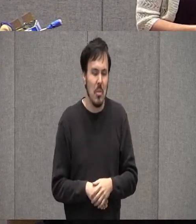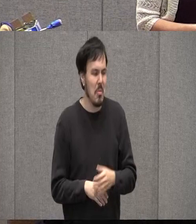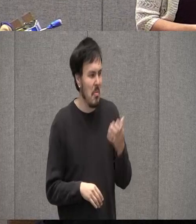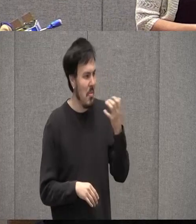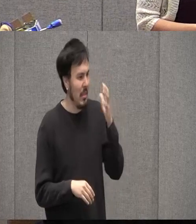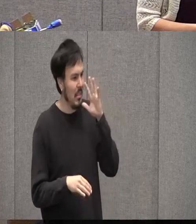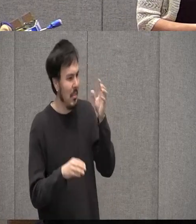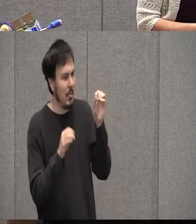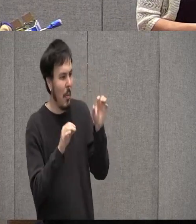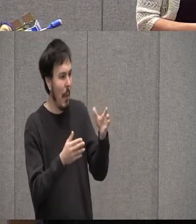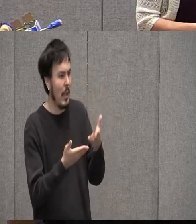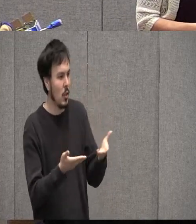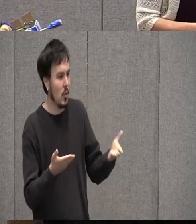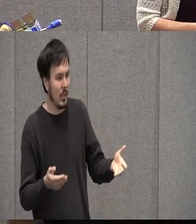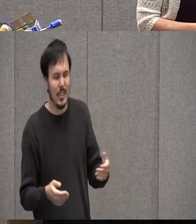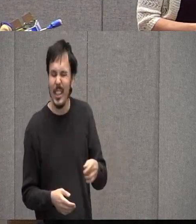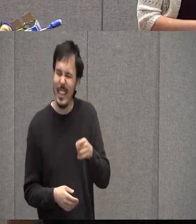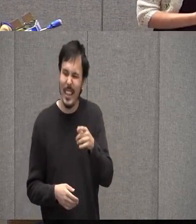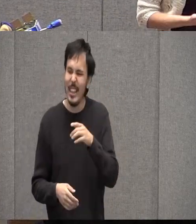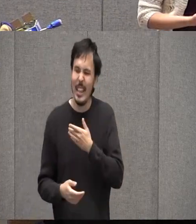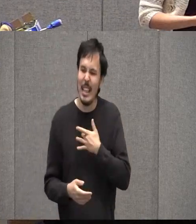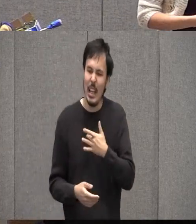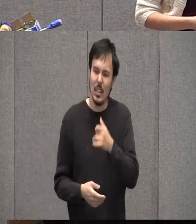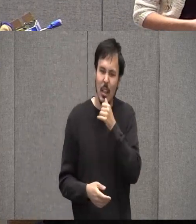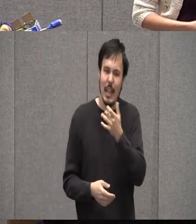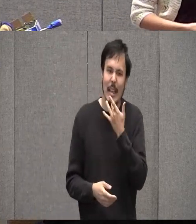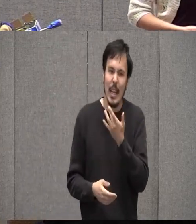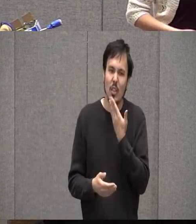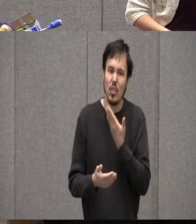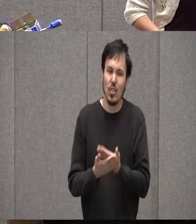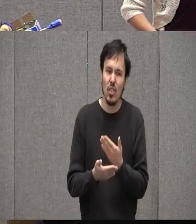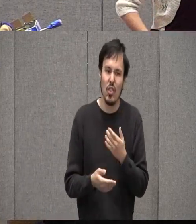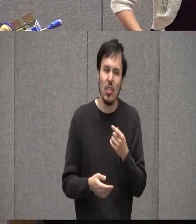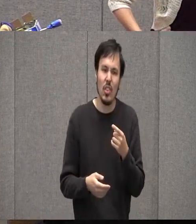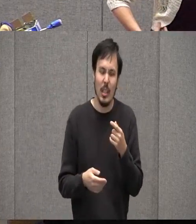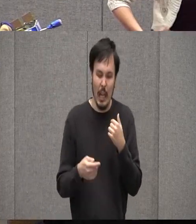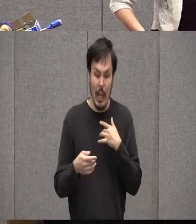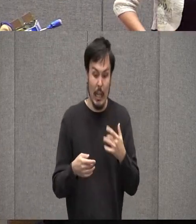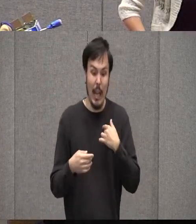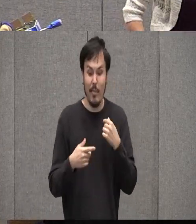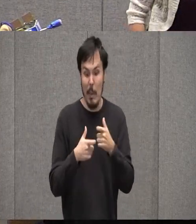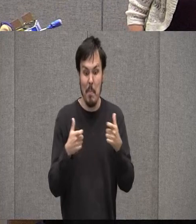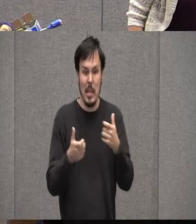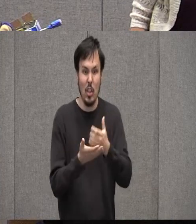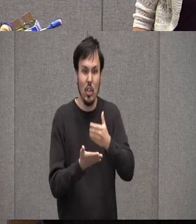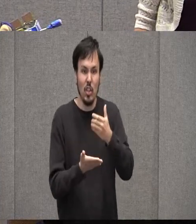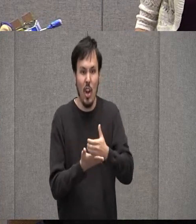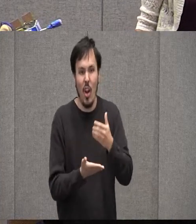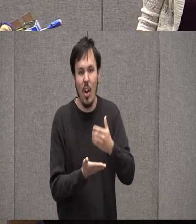and you only use a little bit for baking so I always end up with a giant container of cornstarch